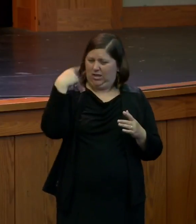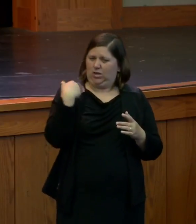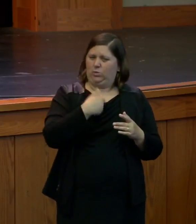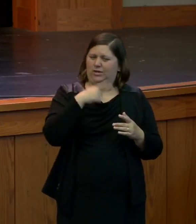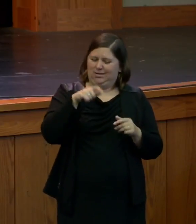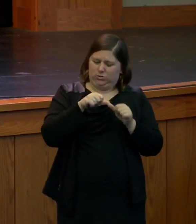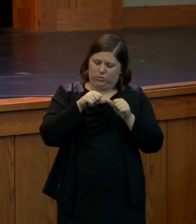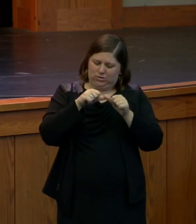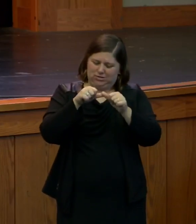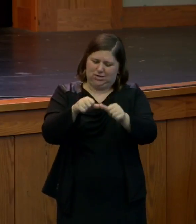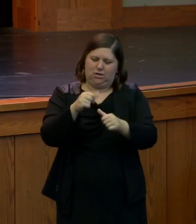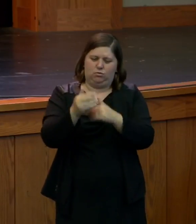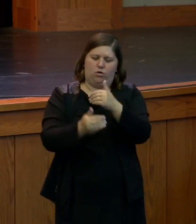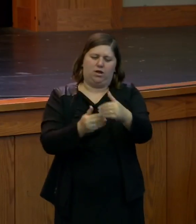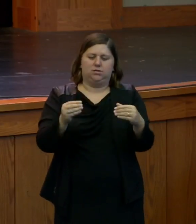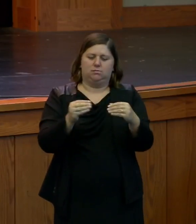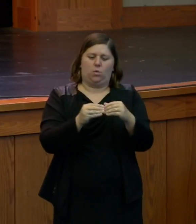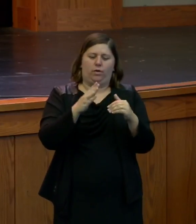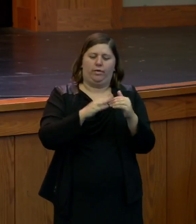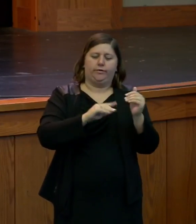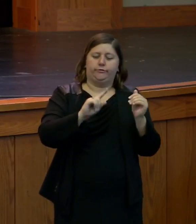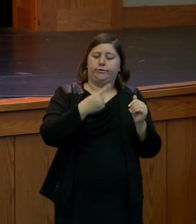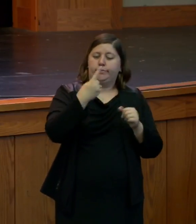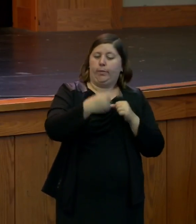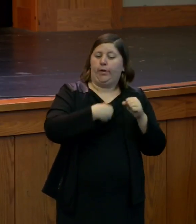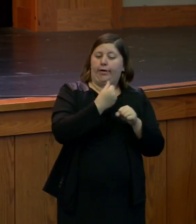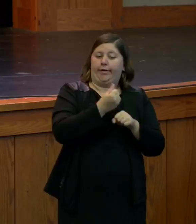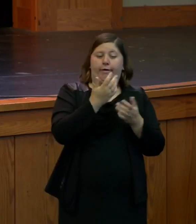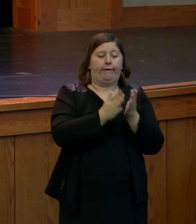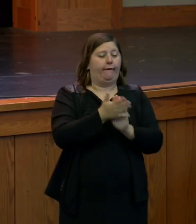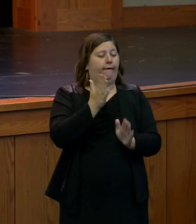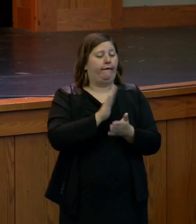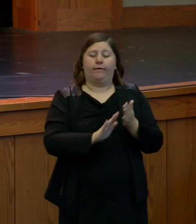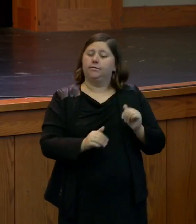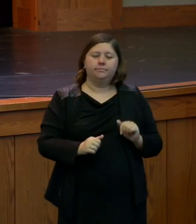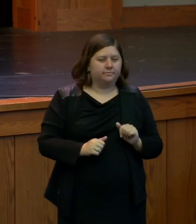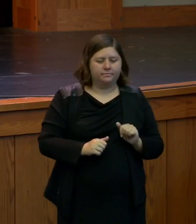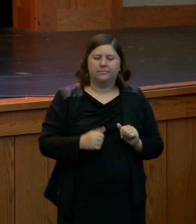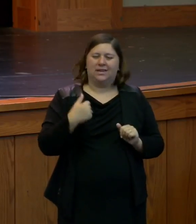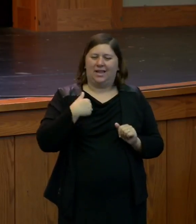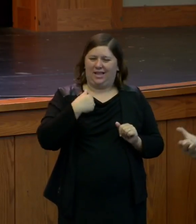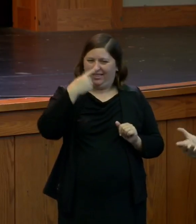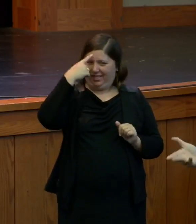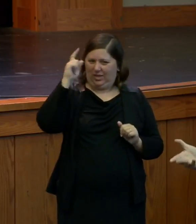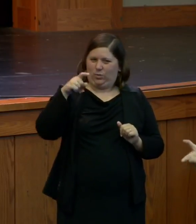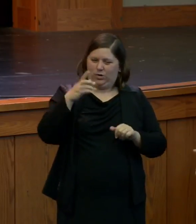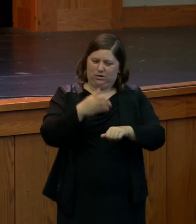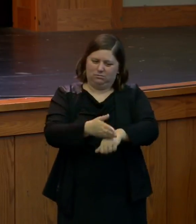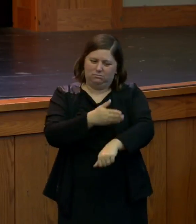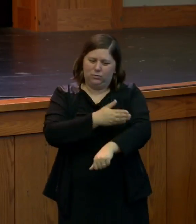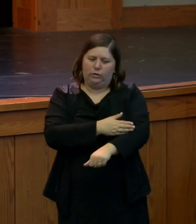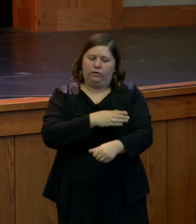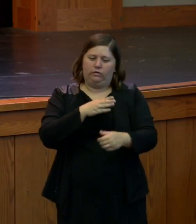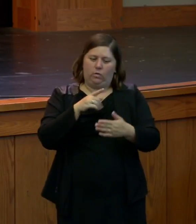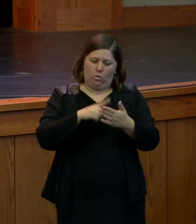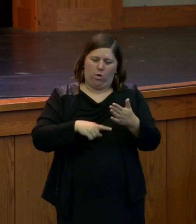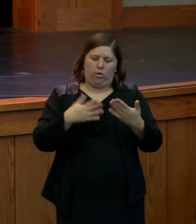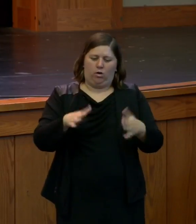PROCESS PAST THIS YEAR. I THINK WE SHOULD WORK TO IMPROVE WHAT MANY ARE NOW CALLING AN INTERIM DRAFT.